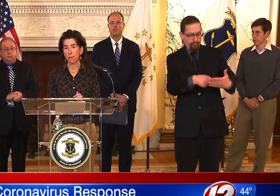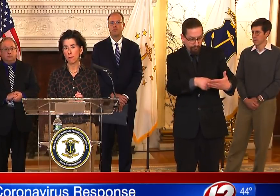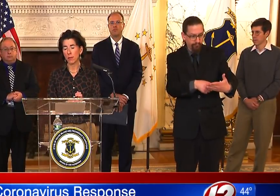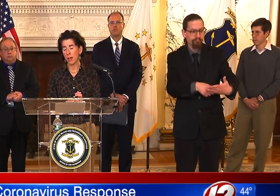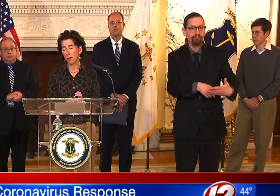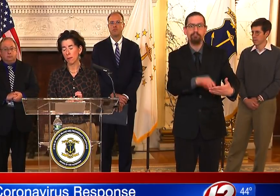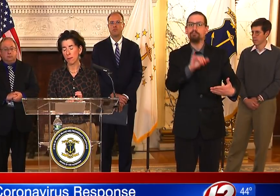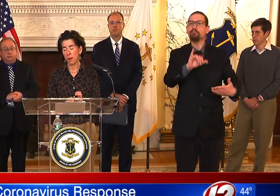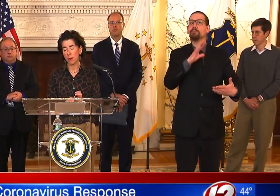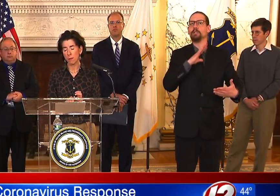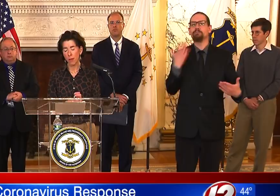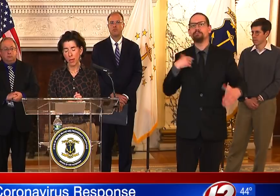CROWDS ARE AND THEN WE CAN GO INTERVENE.